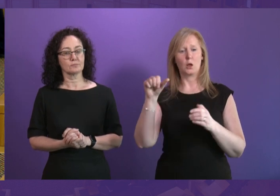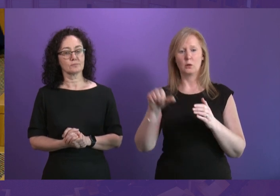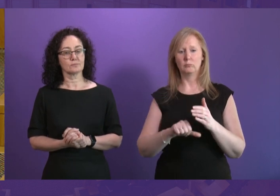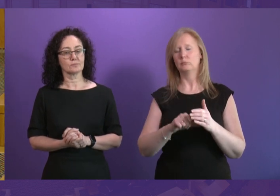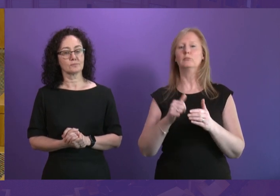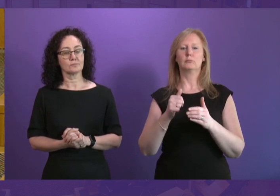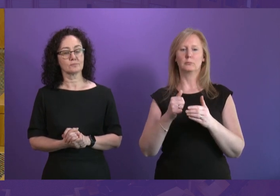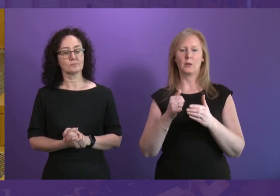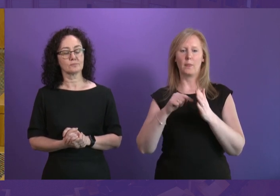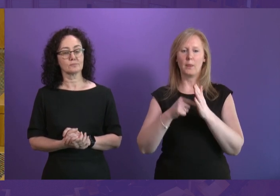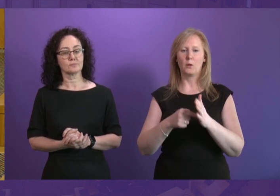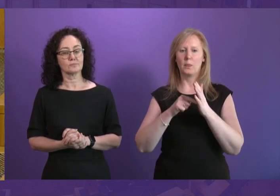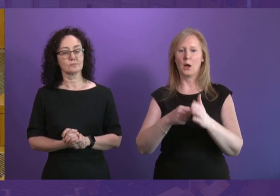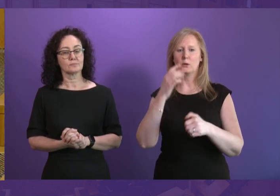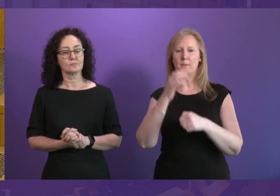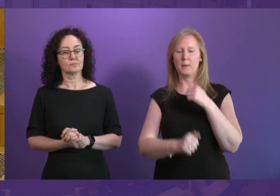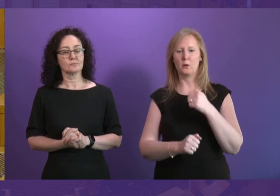that morale is at rock bottom.